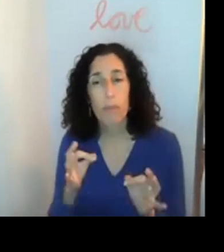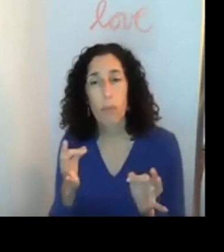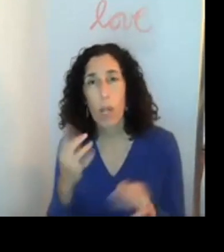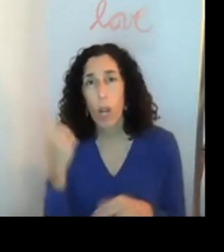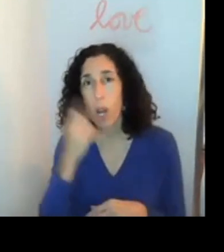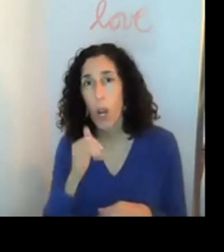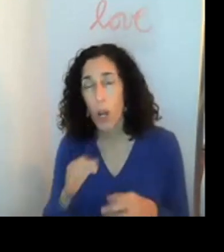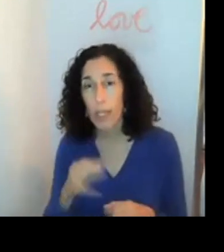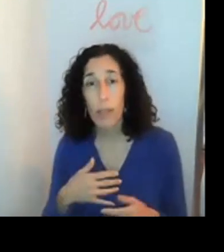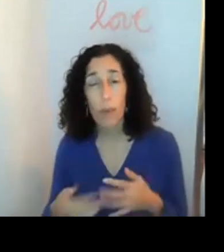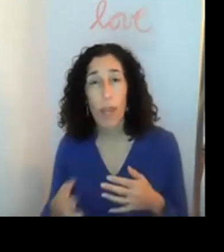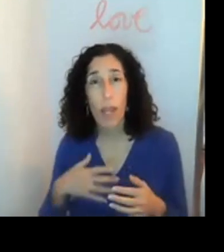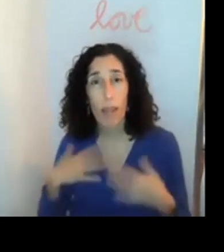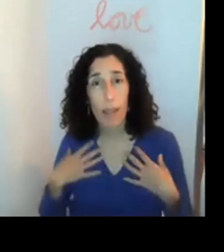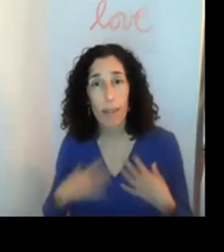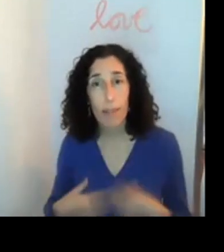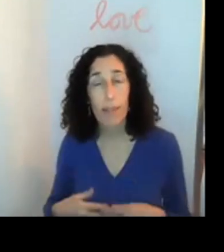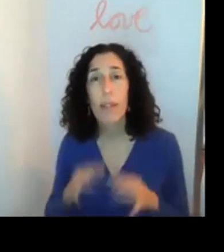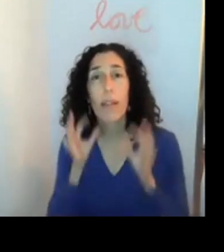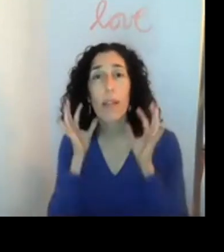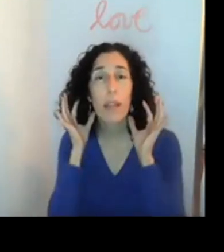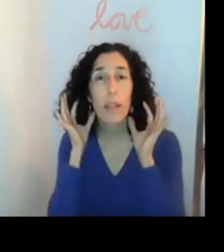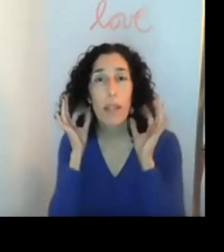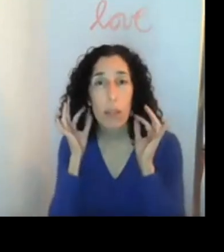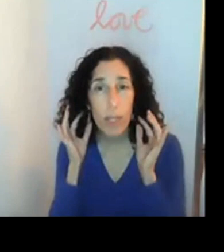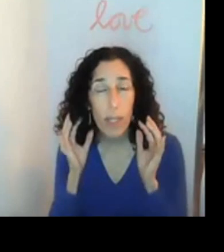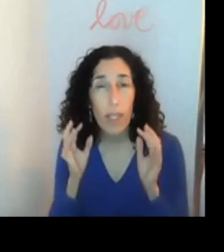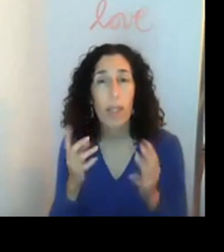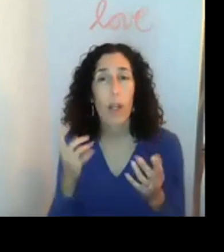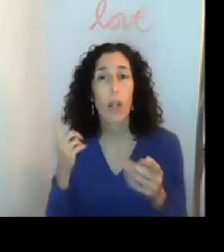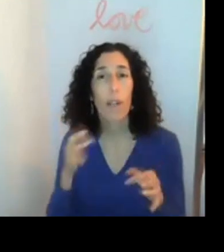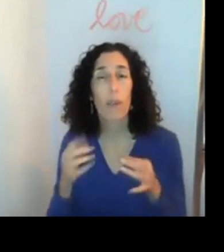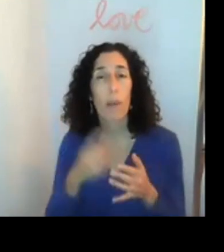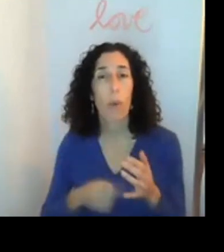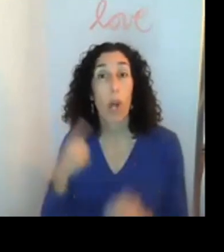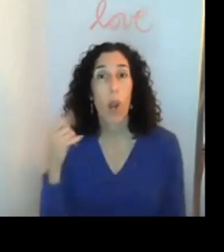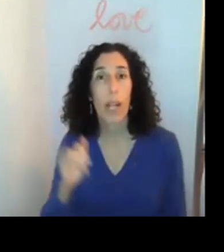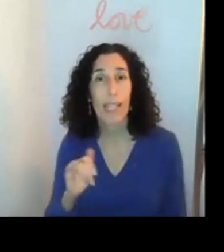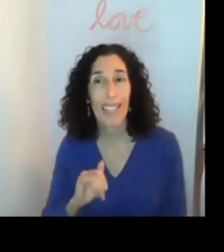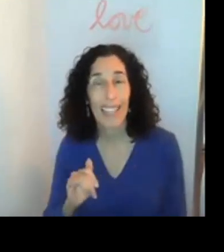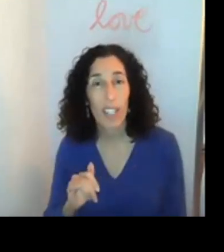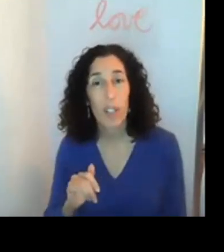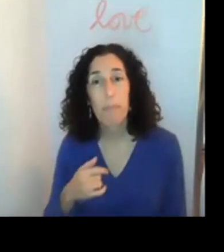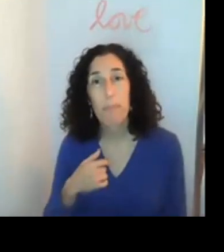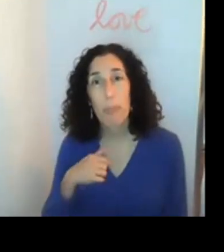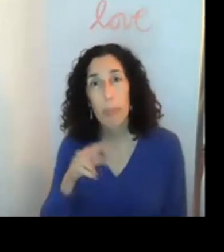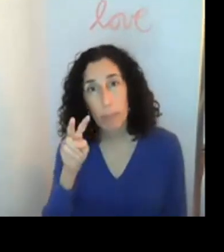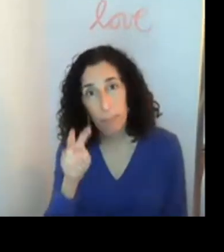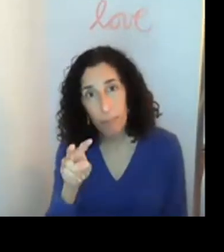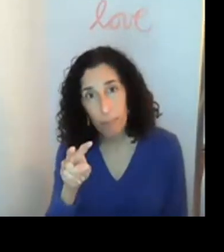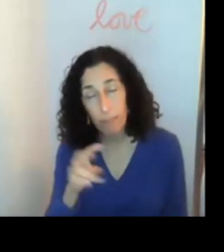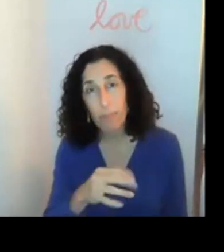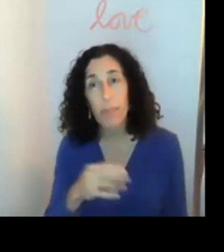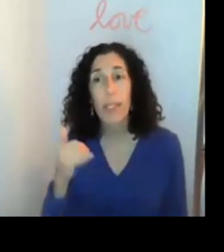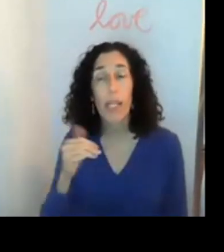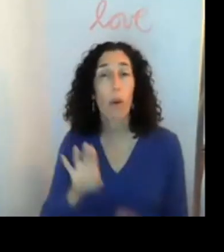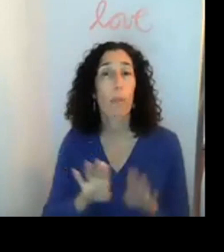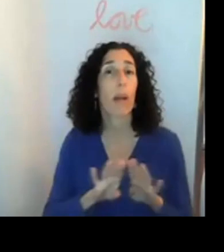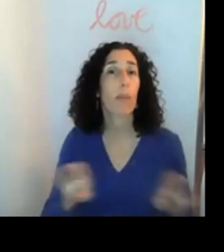of not bogging down the voiceover or speech but also it seems like not wanting to do that